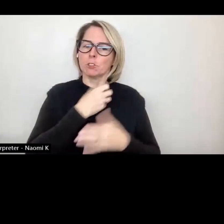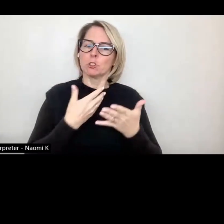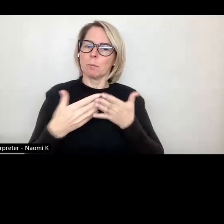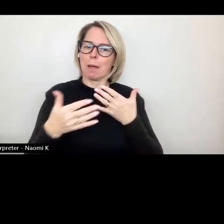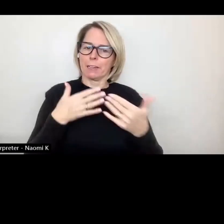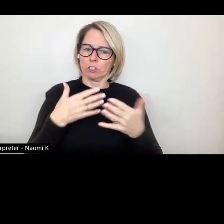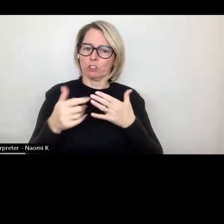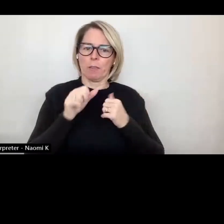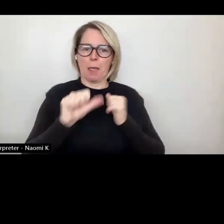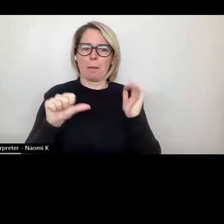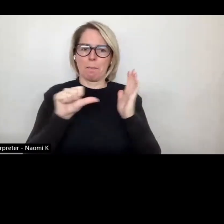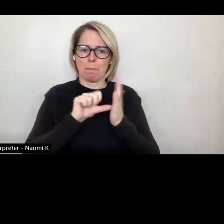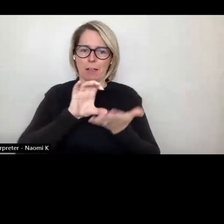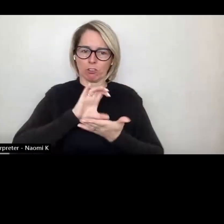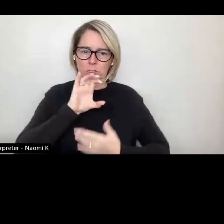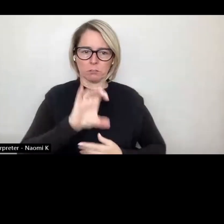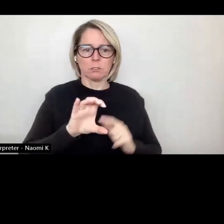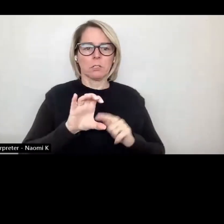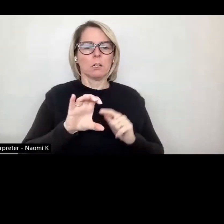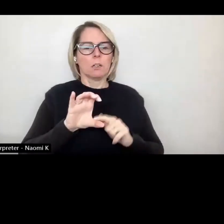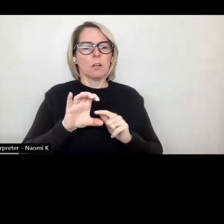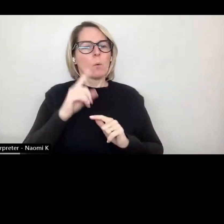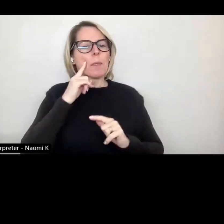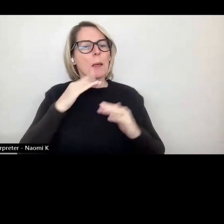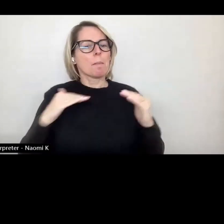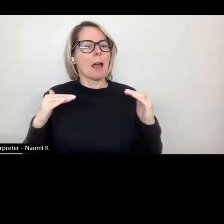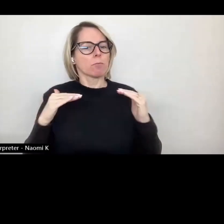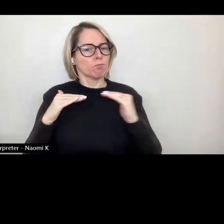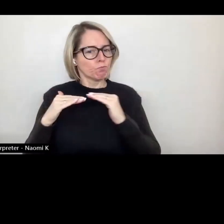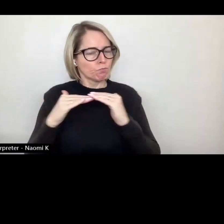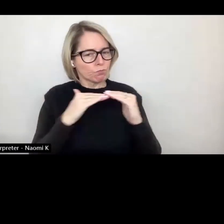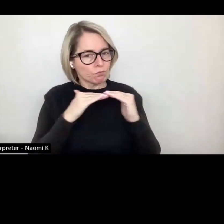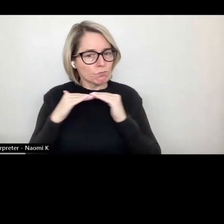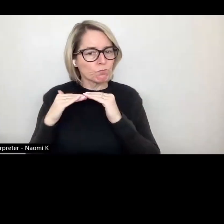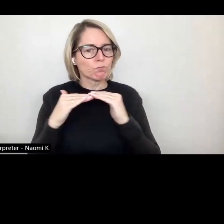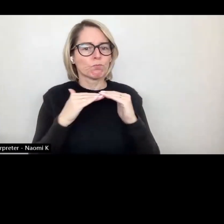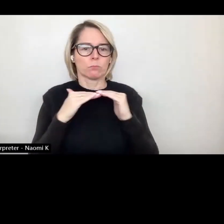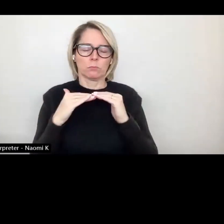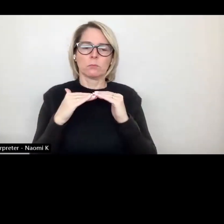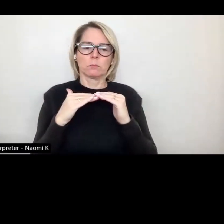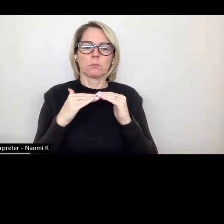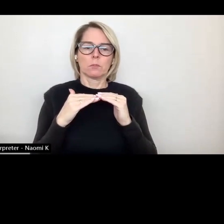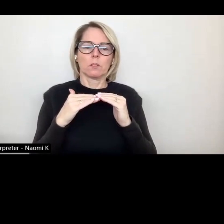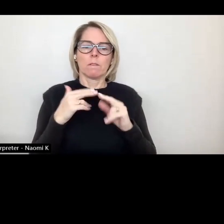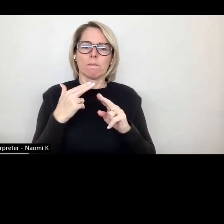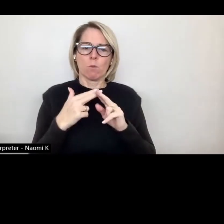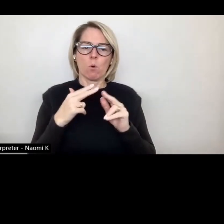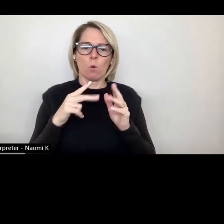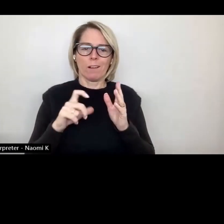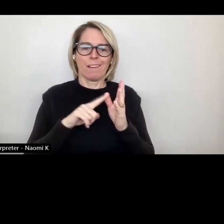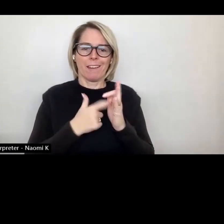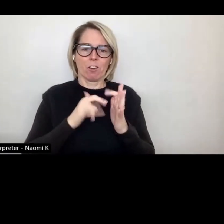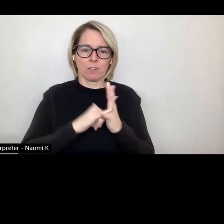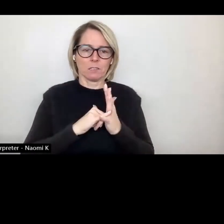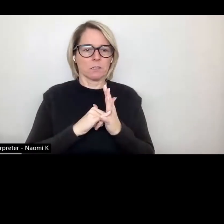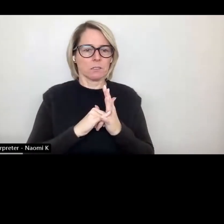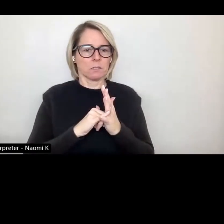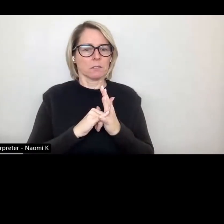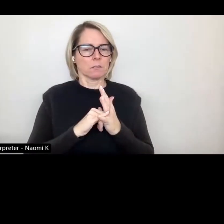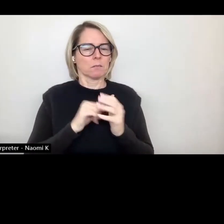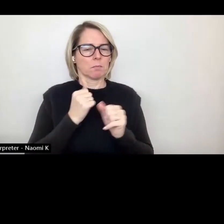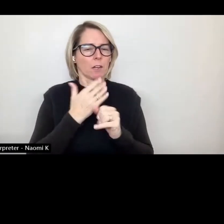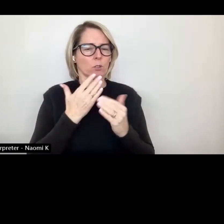And we also expect that the prices providers are paying for services are reasonable market prices.